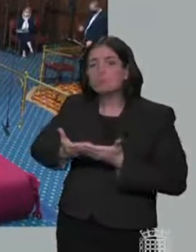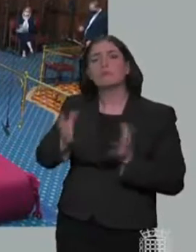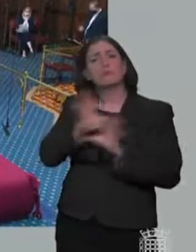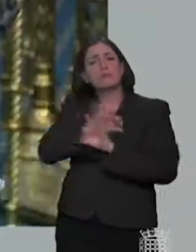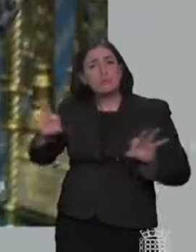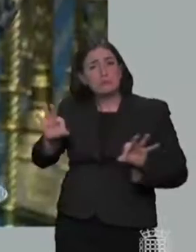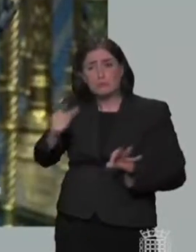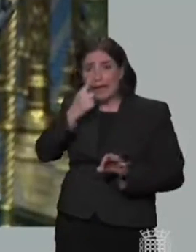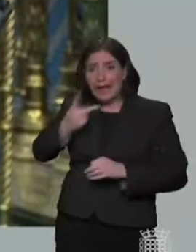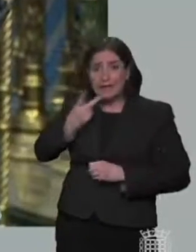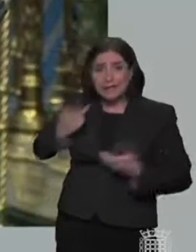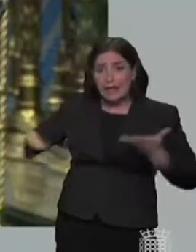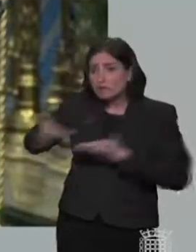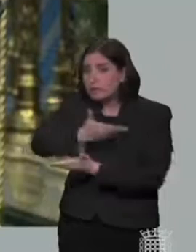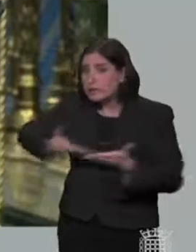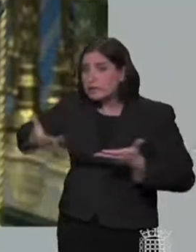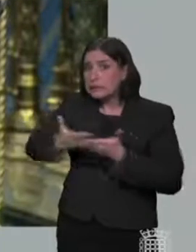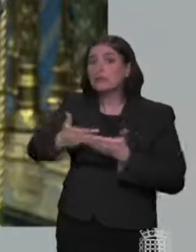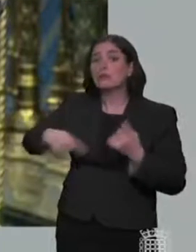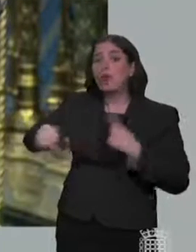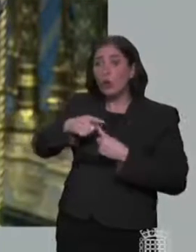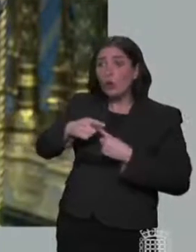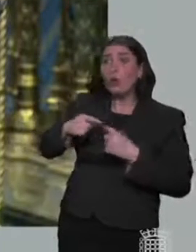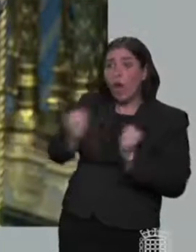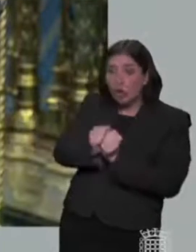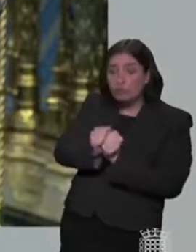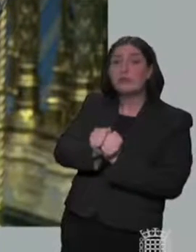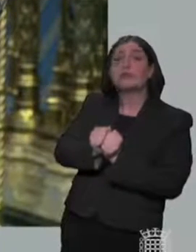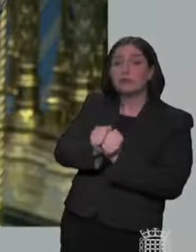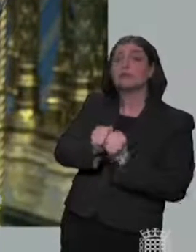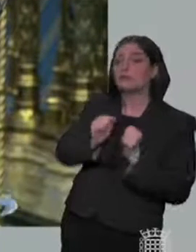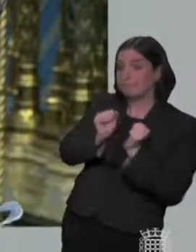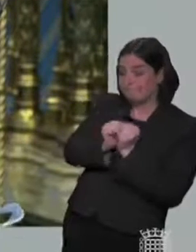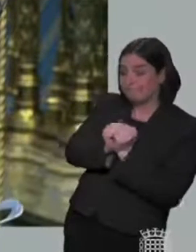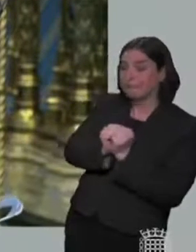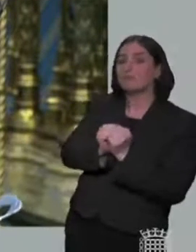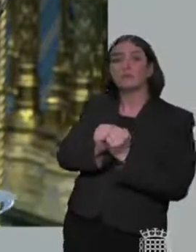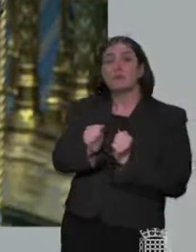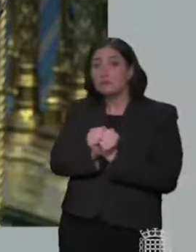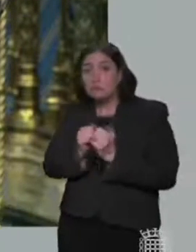second time as many as our best opinion will say content country not content the contents have it